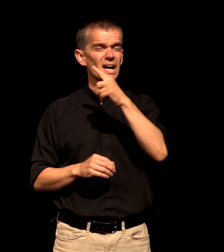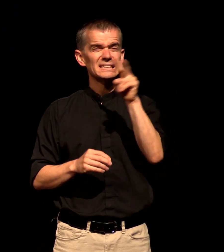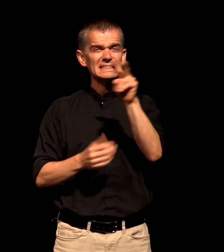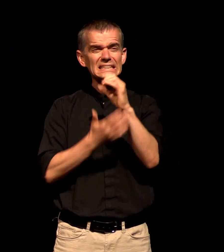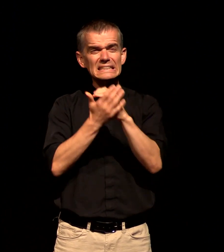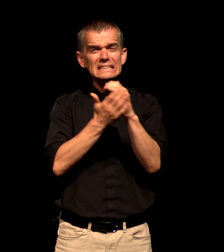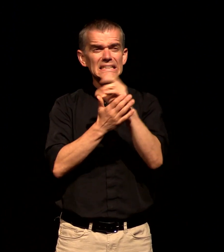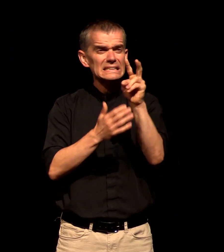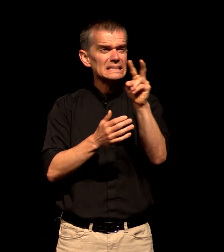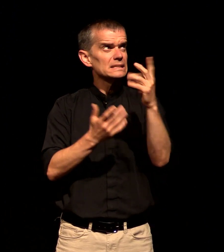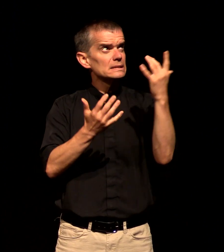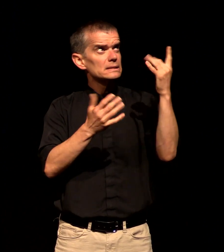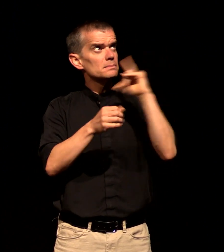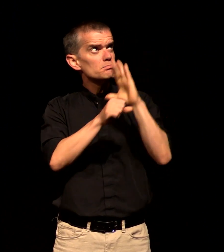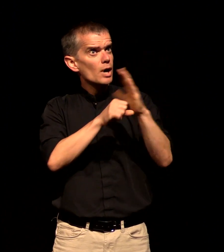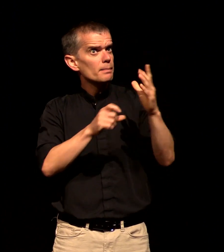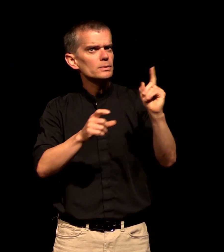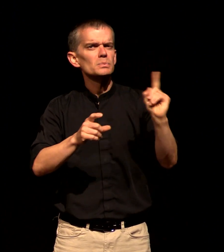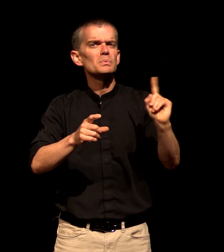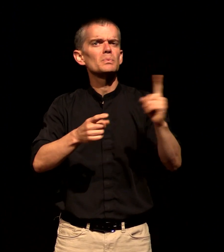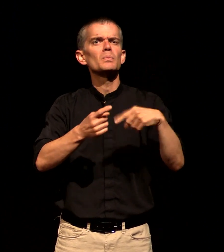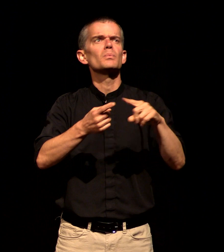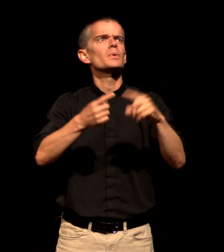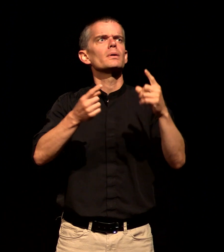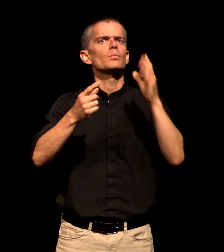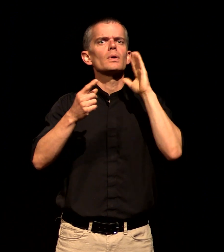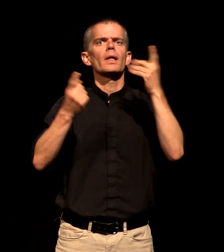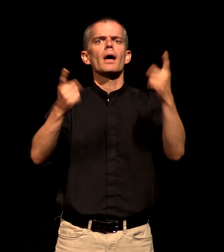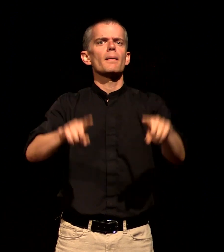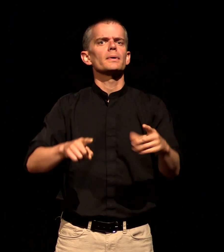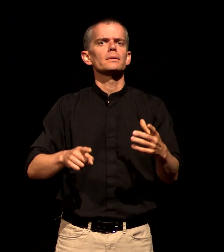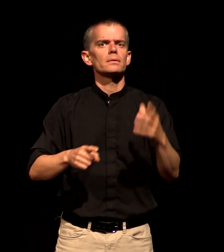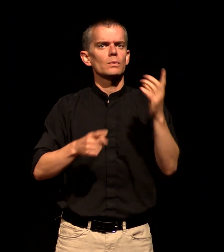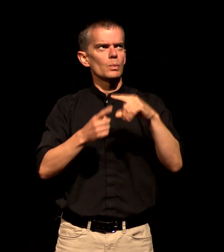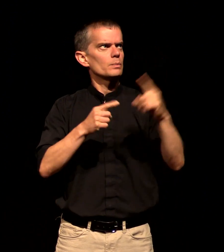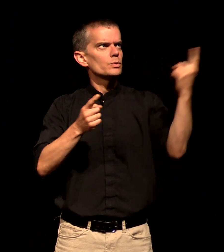your promise. I say, When will you comfort me? Or how about a